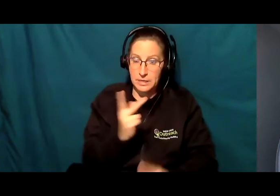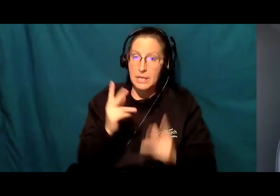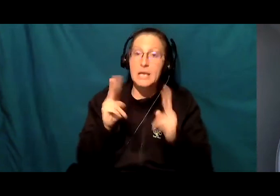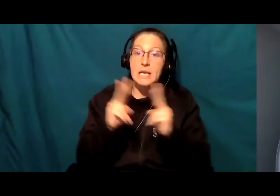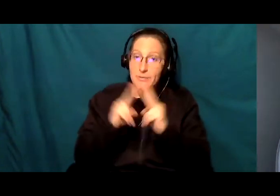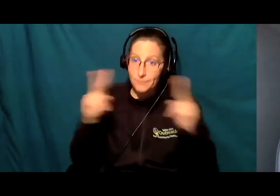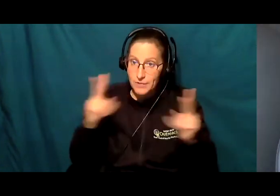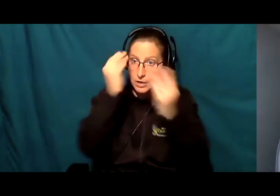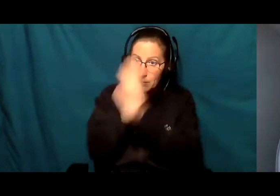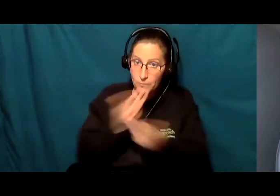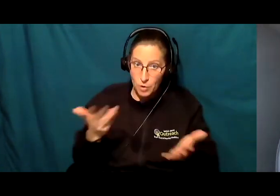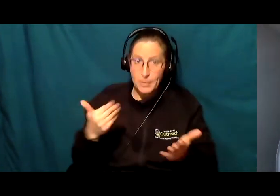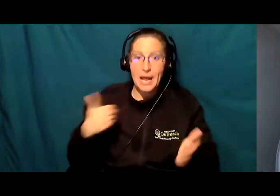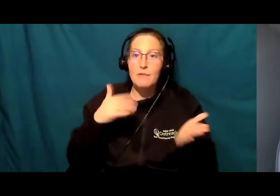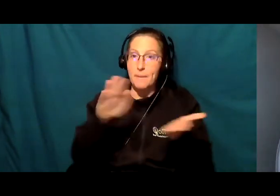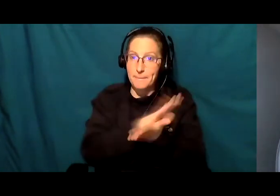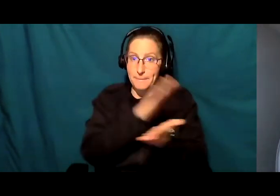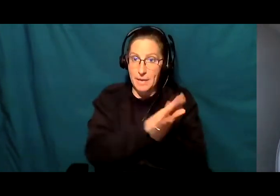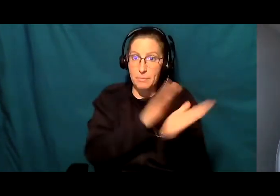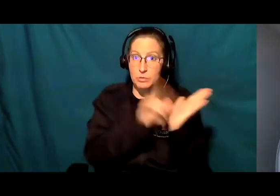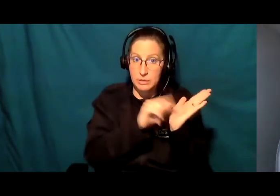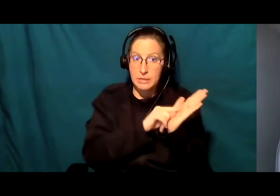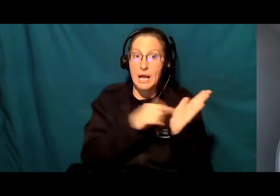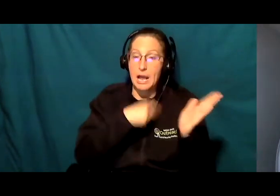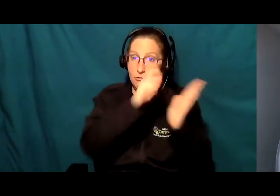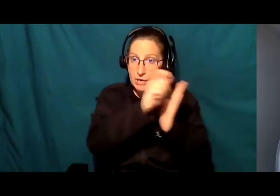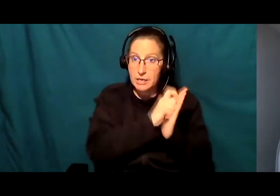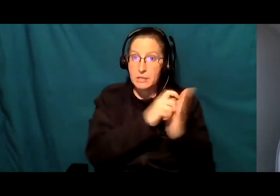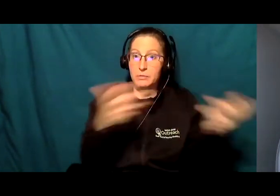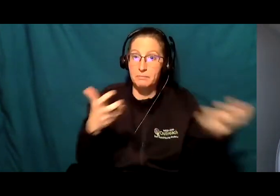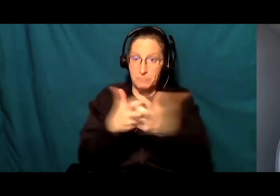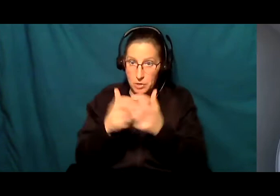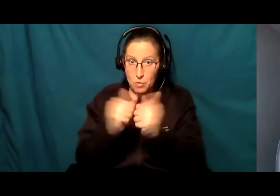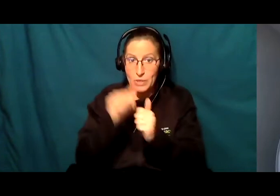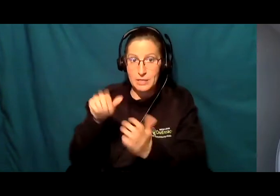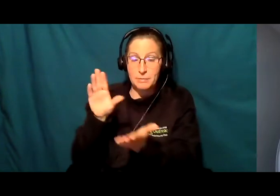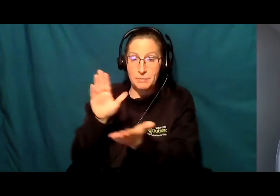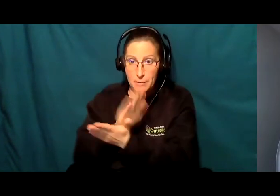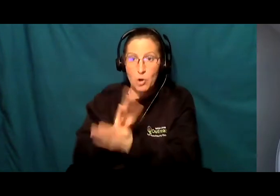There's a print sheet that goes with it that I've written. And it will say, "bird" and then the other word